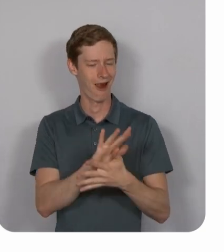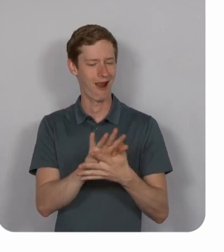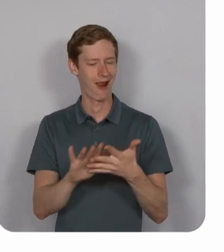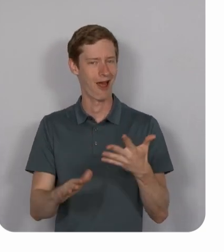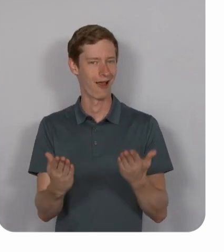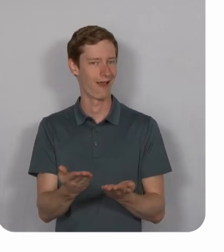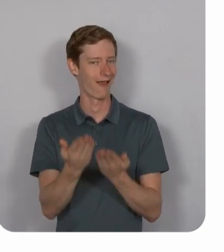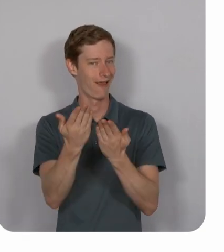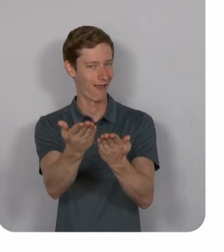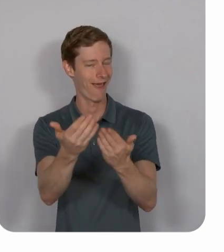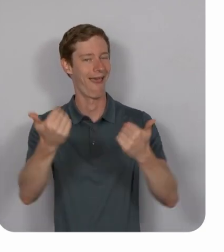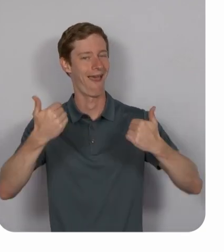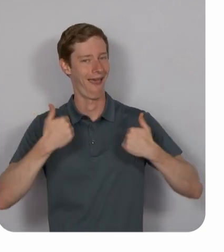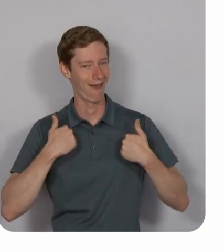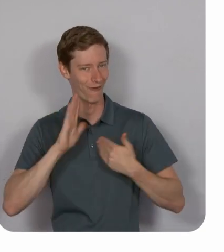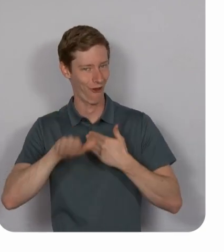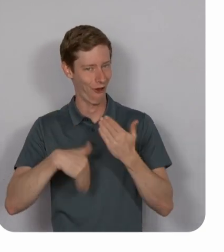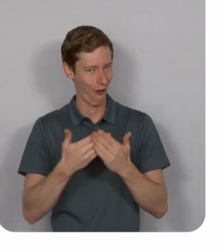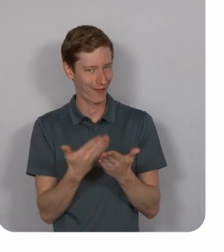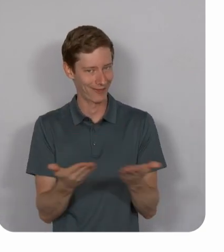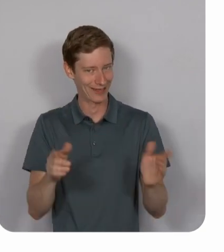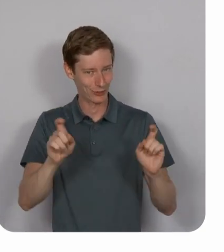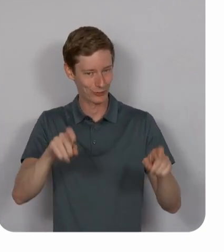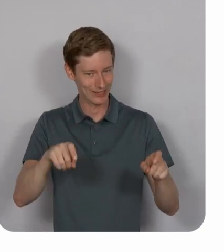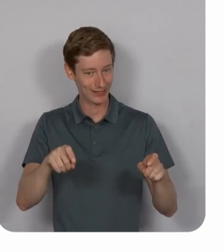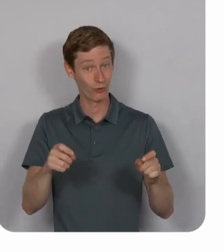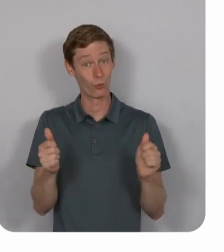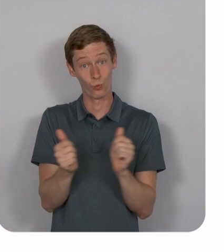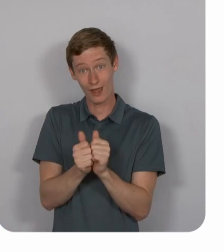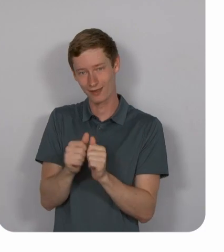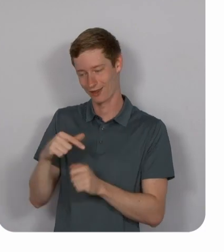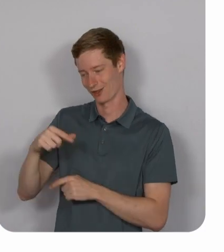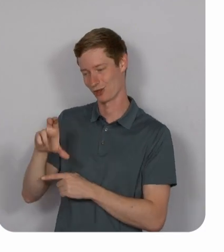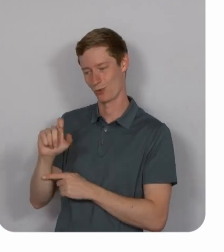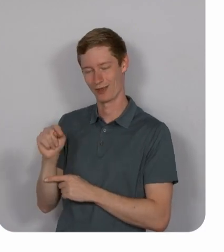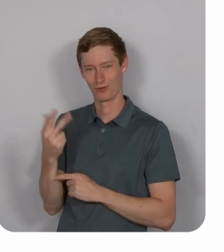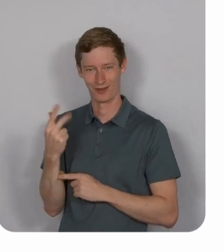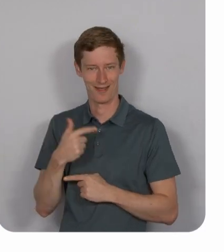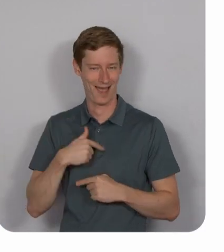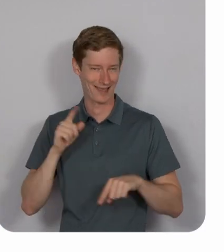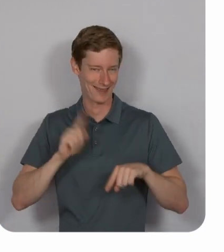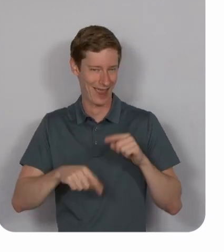And Quest 3 is the device to develop for. I can’t wait to see what you make.